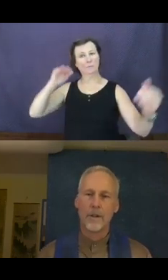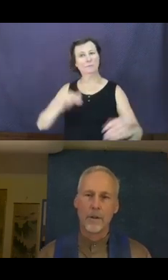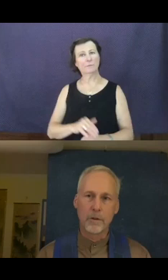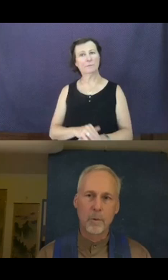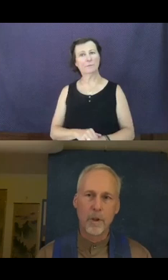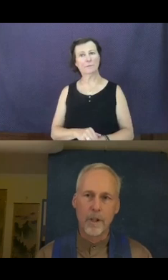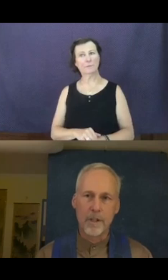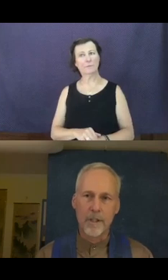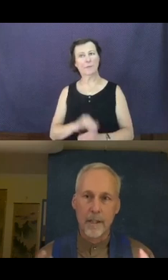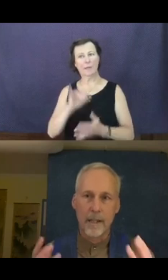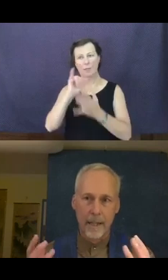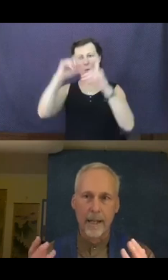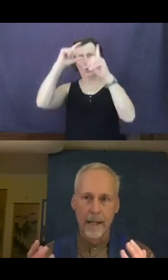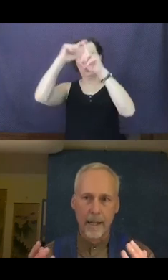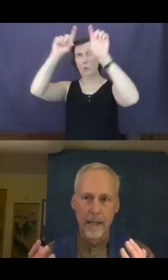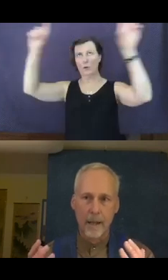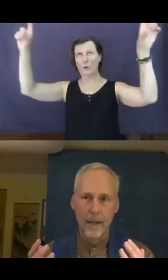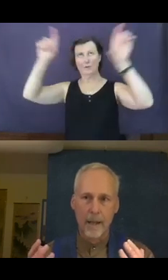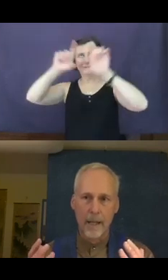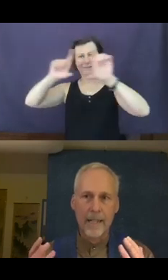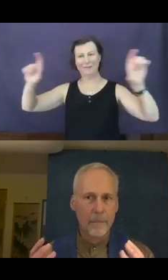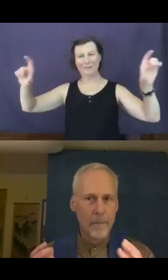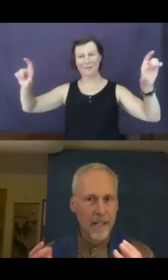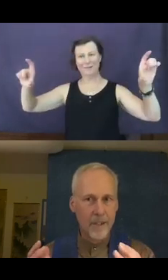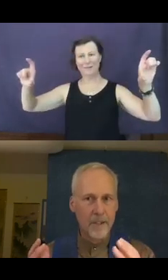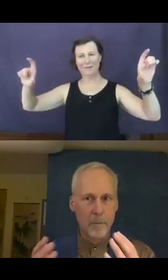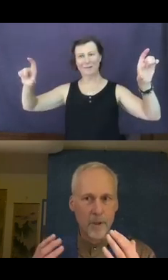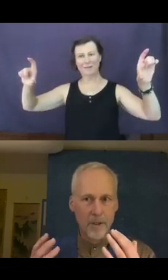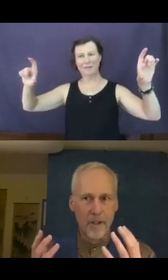Those words [and not] but not just the words,